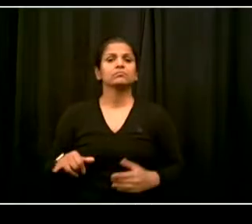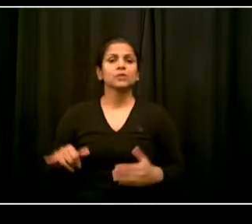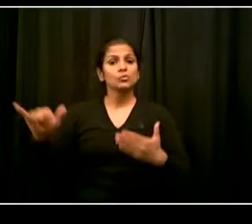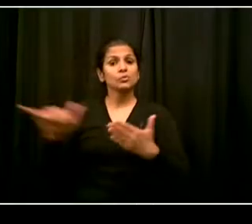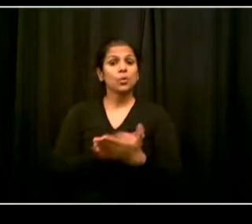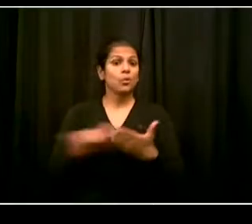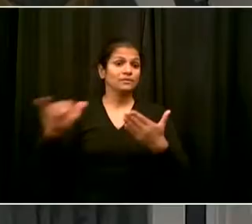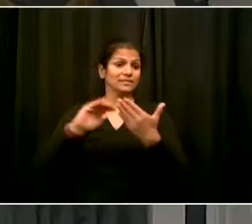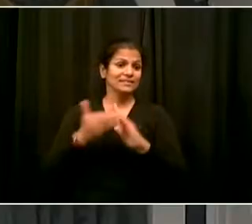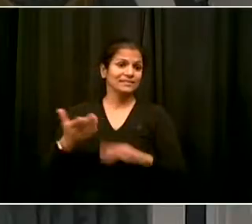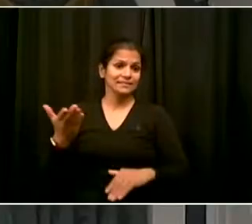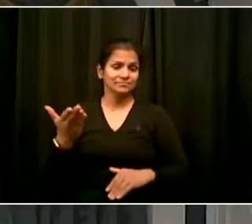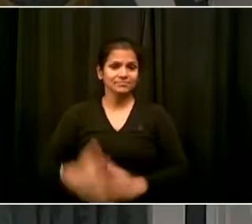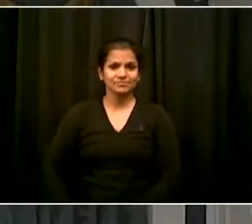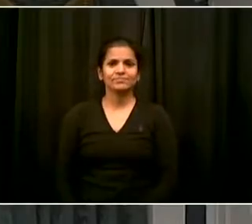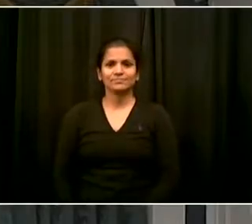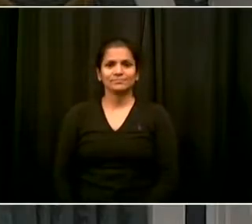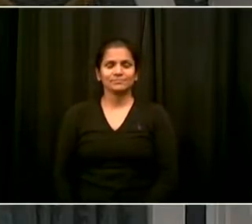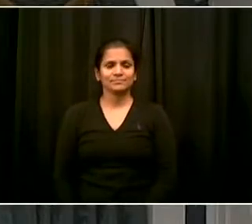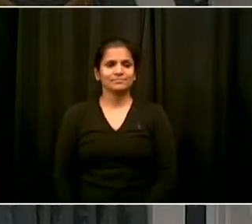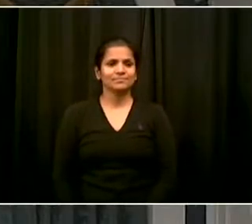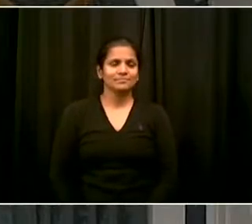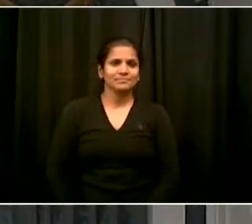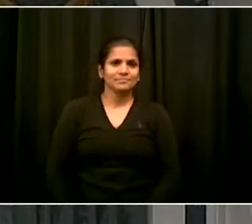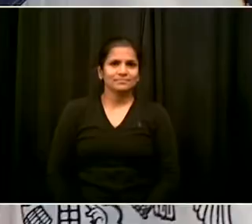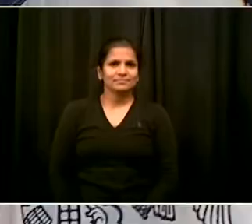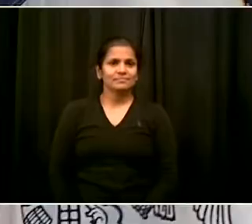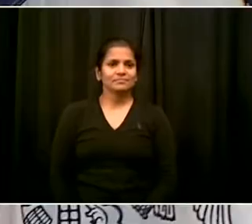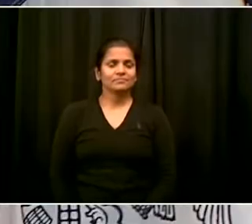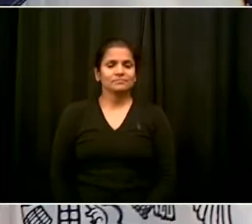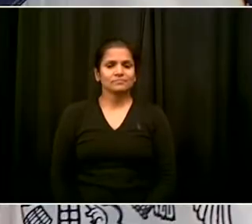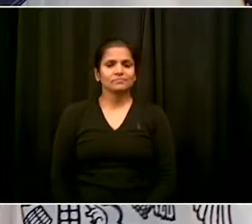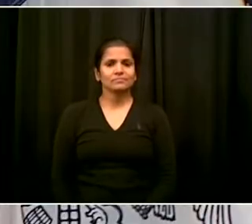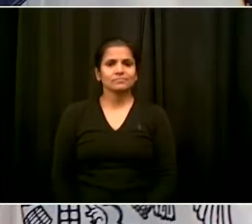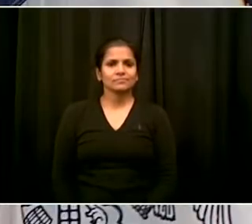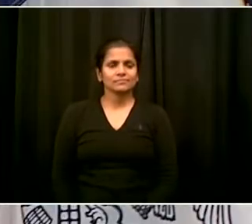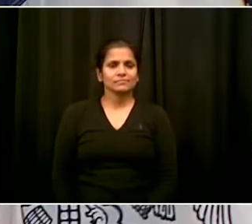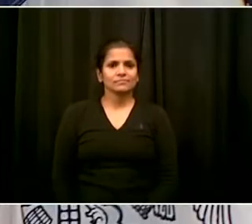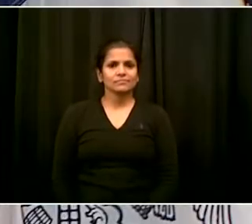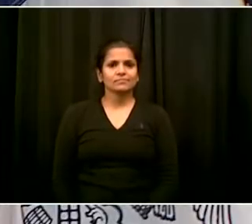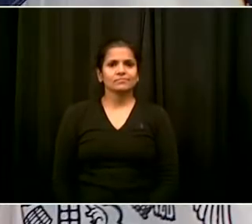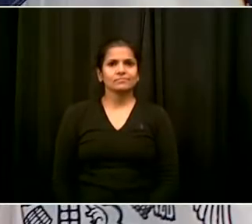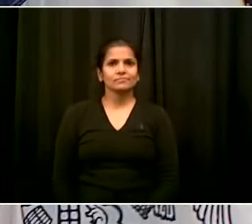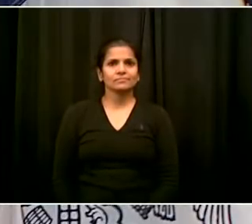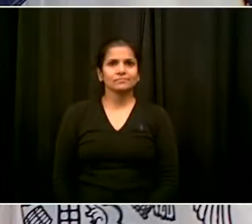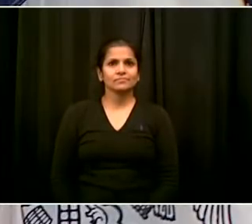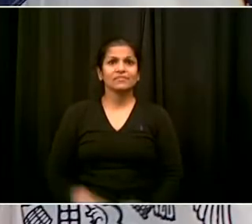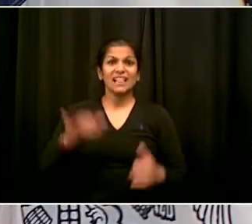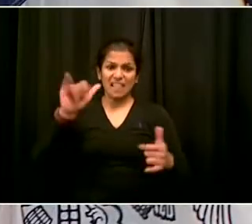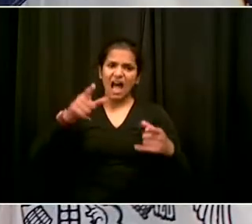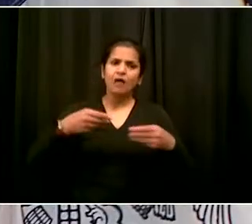TINHHIS SLLMAA FPROOTTWEINT 'RE ABLE TO PROCESS AND SAFELY TEST ALL OF THESE SAMPLES.